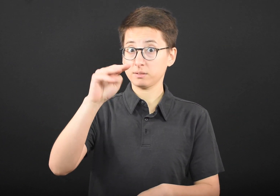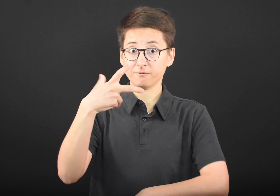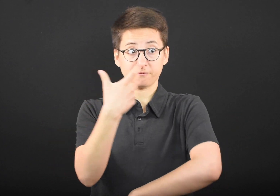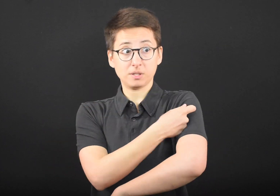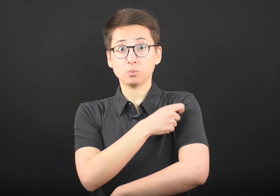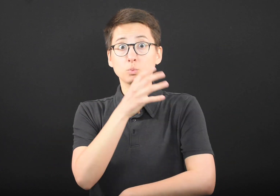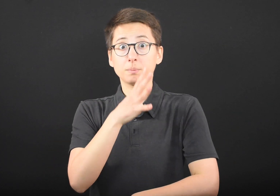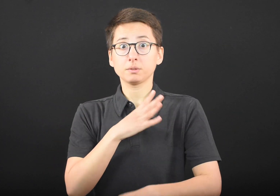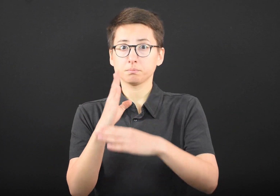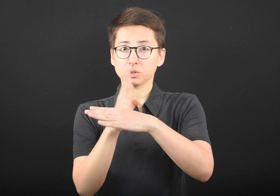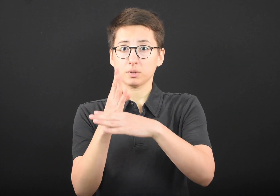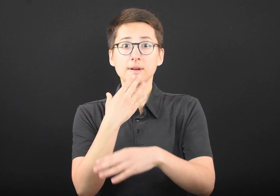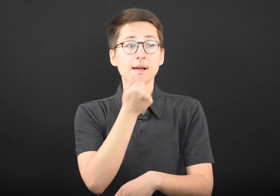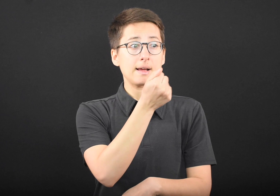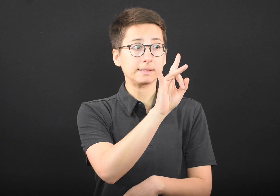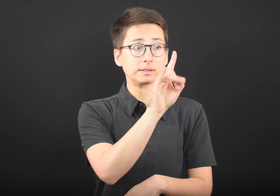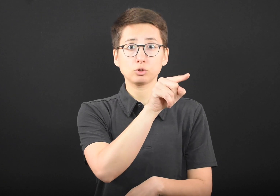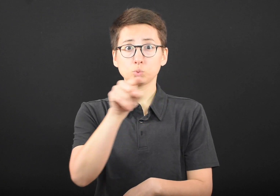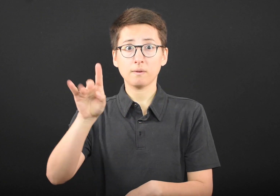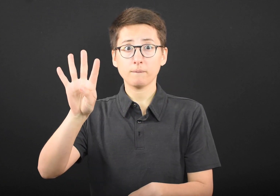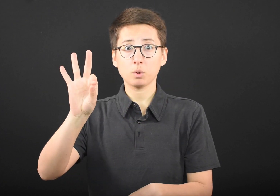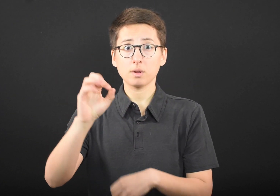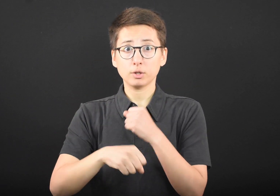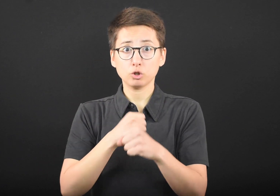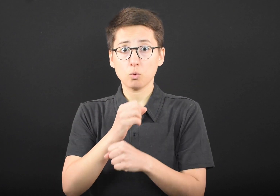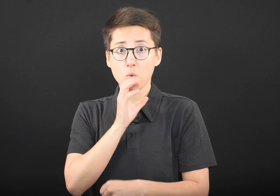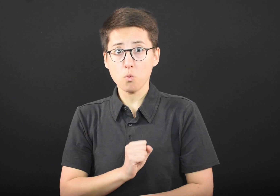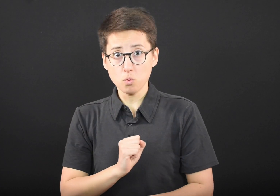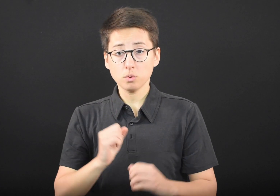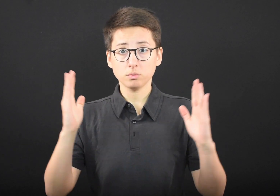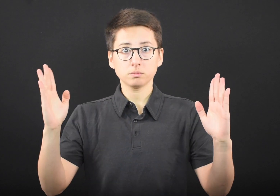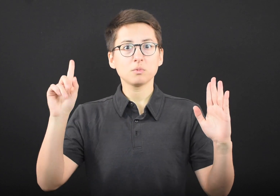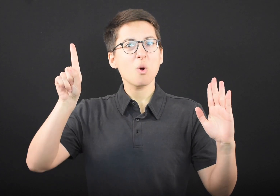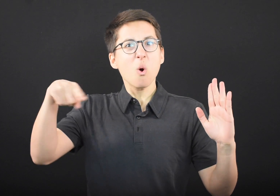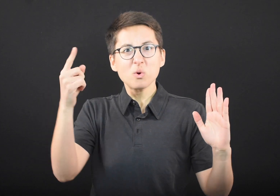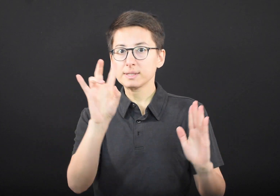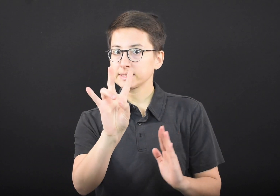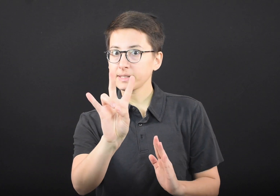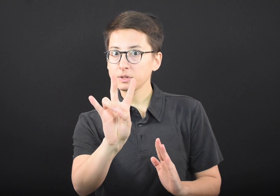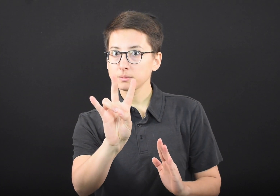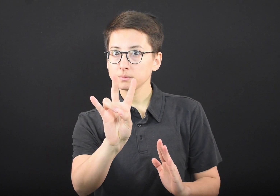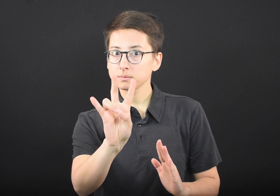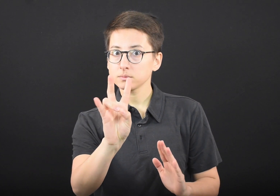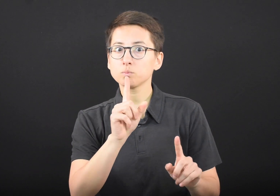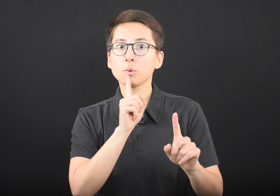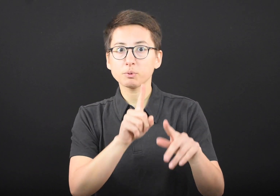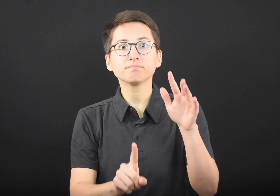of about 7 per 1 million vaccinated women between 18 and 49 years old.